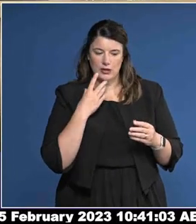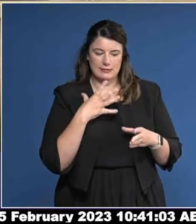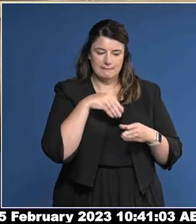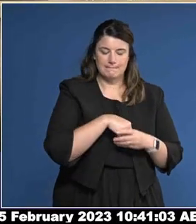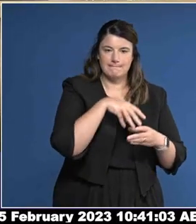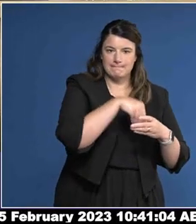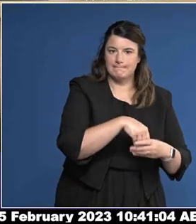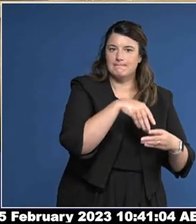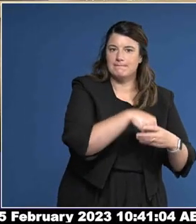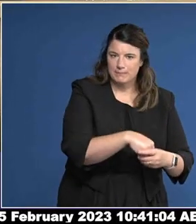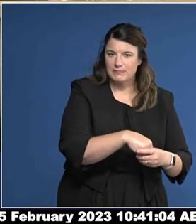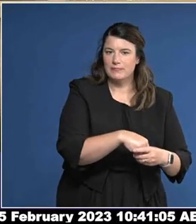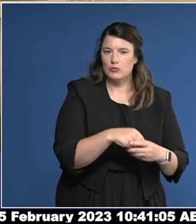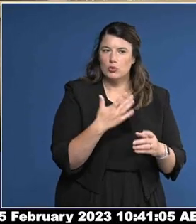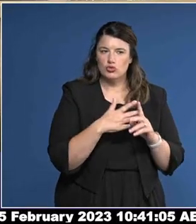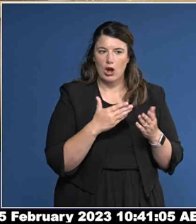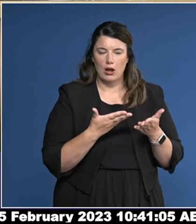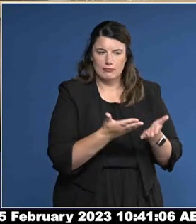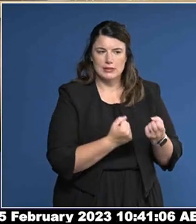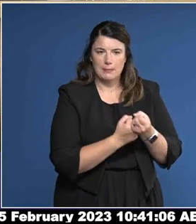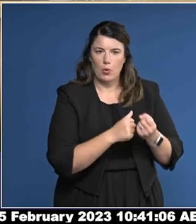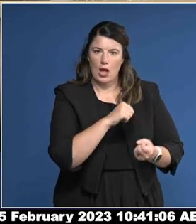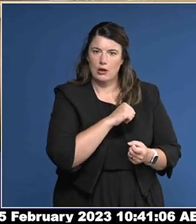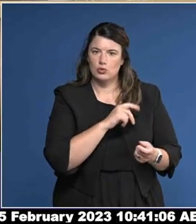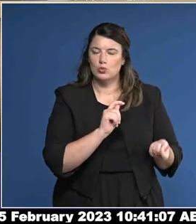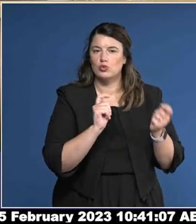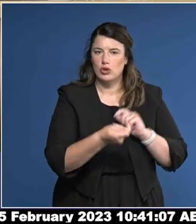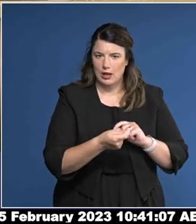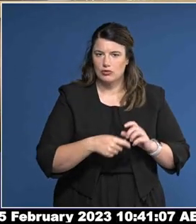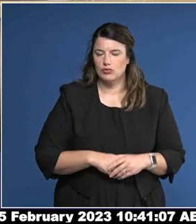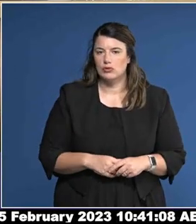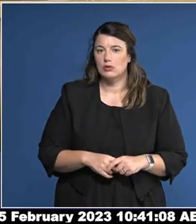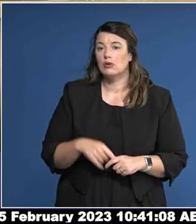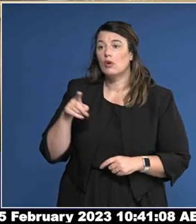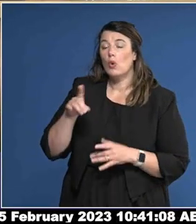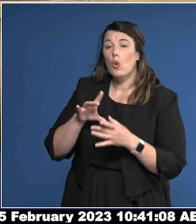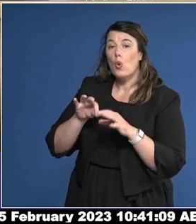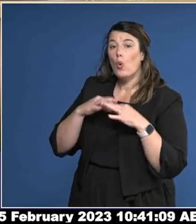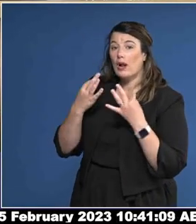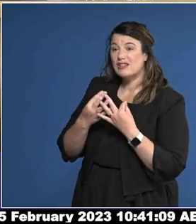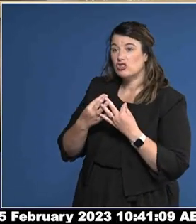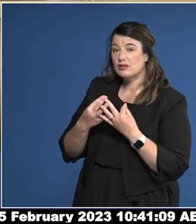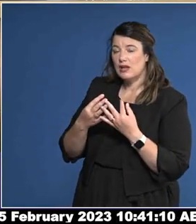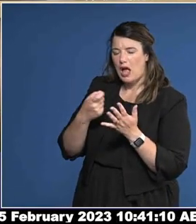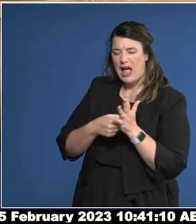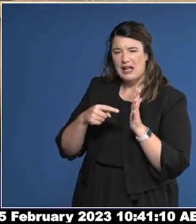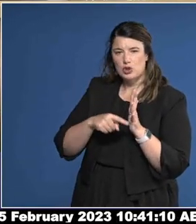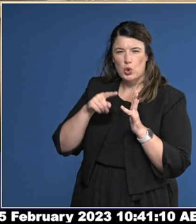So - yes. And the RTOs that we are partnered with are new relationships. So RTOs, registered training organisations? Registered training organisations, yes.